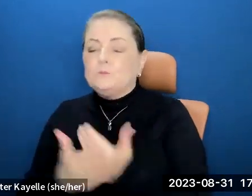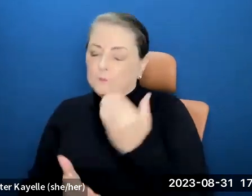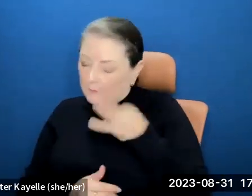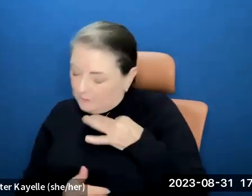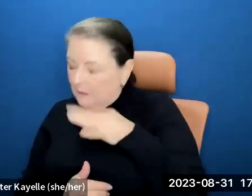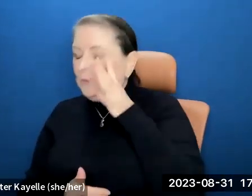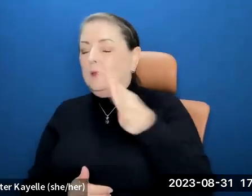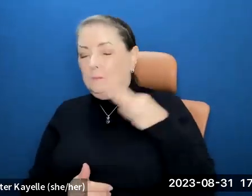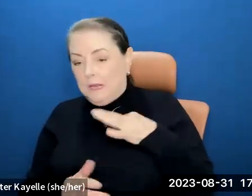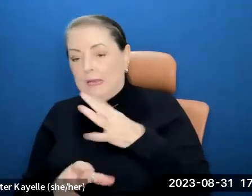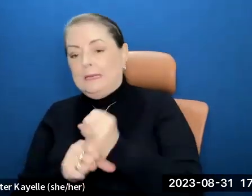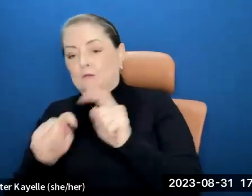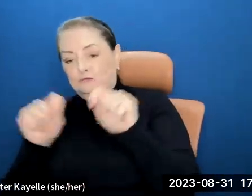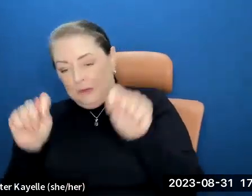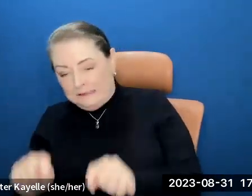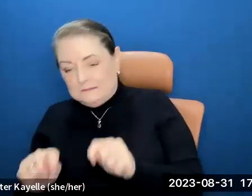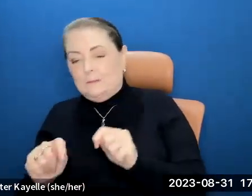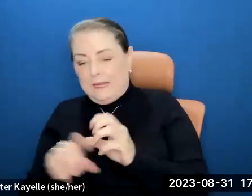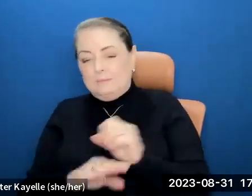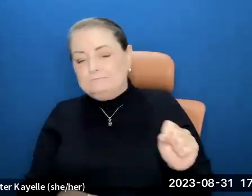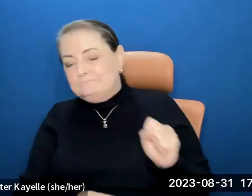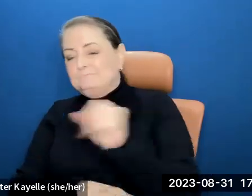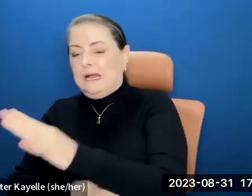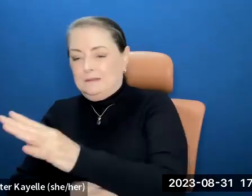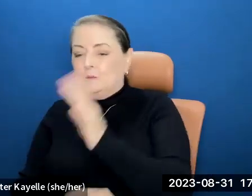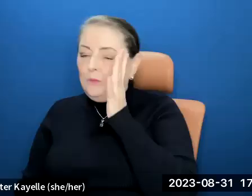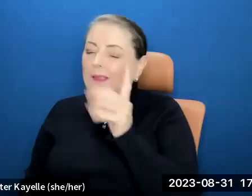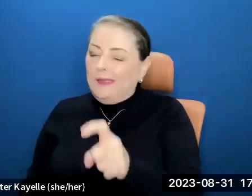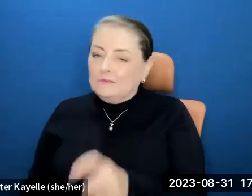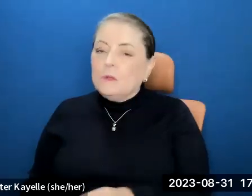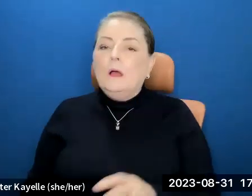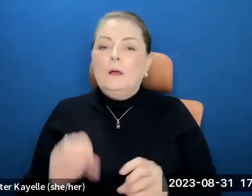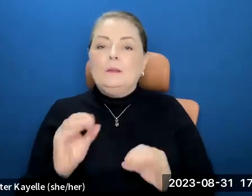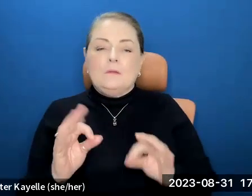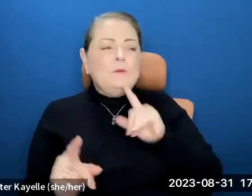you'll have to get the transcripts and get that stuff sent in perfect I really appreciate that and